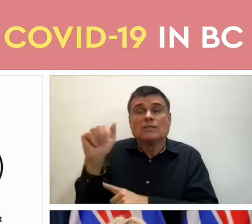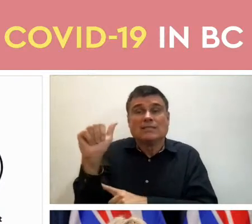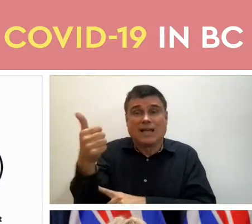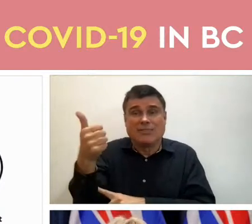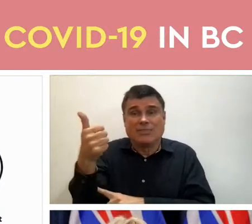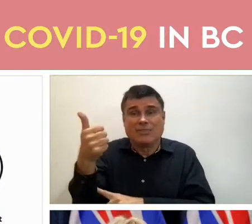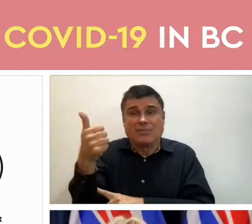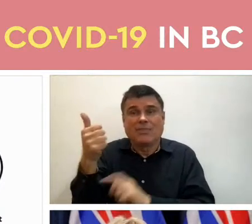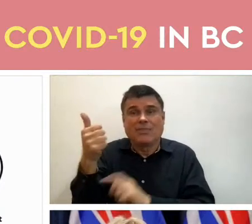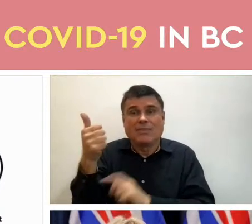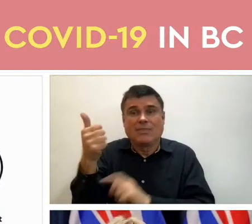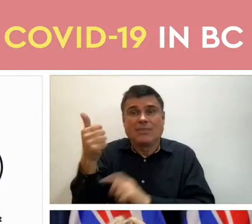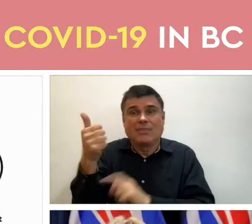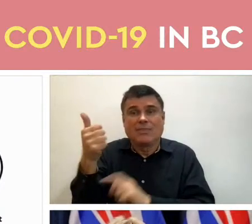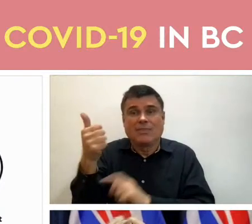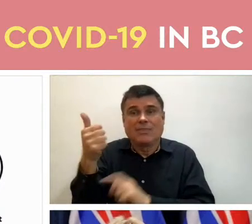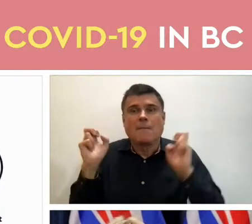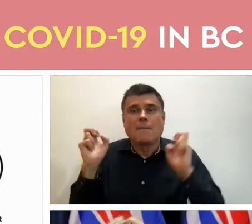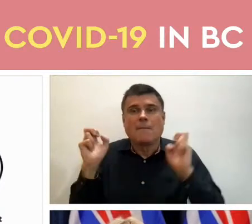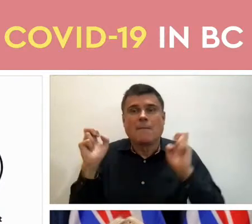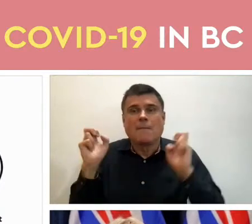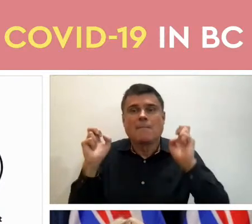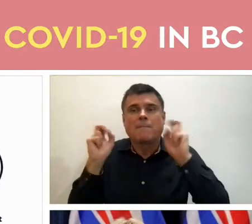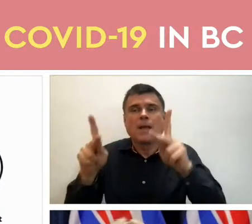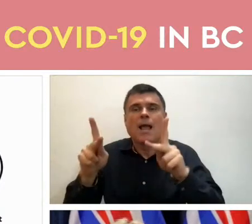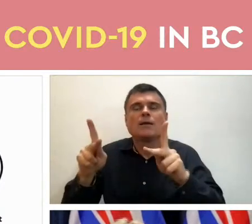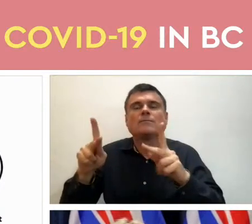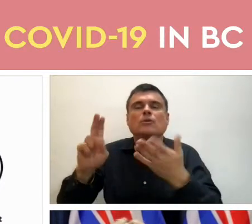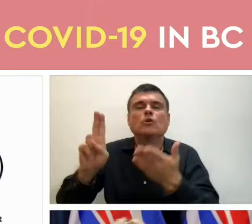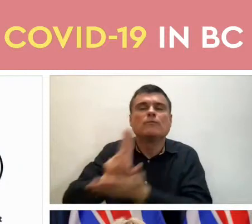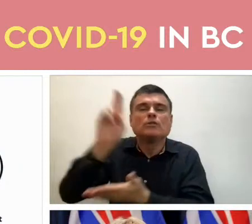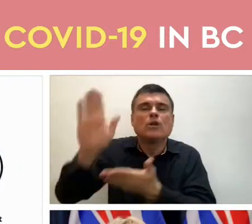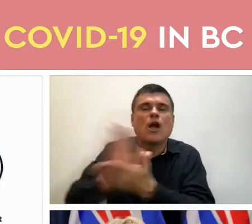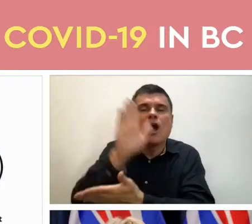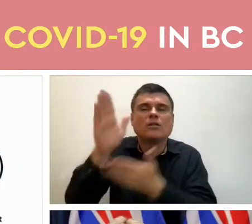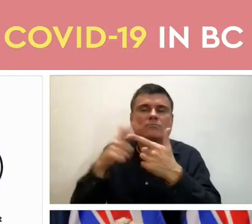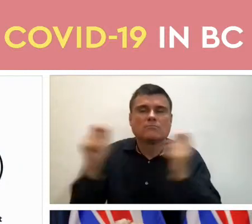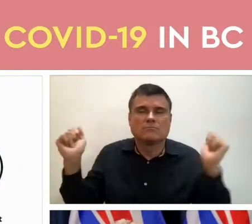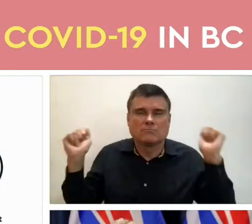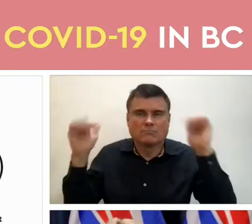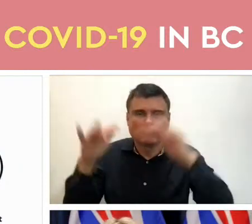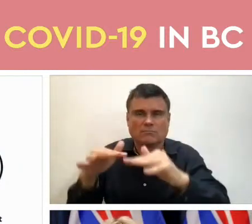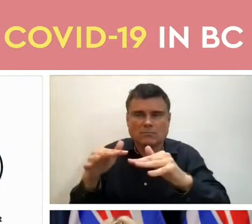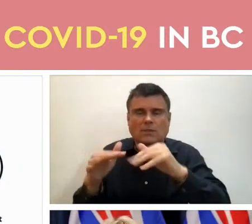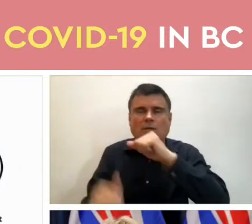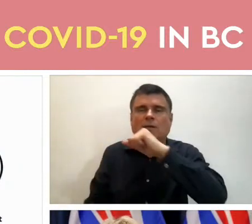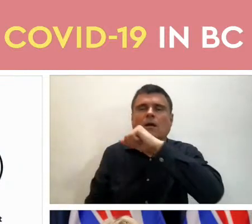return to on campus learning to post secondary institutions. In addition, this gives us a